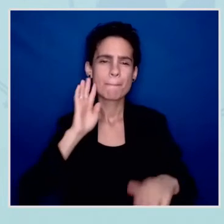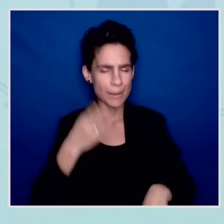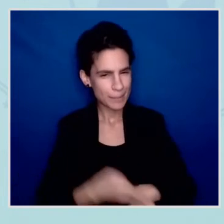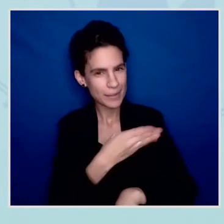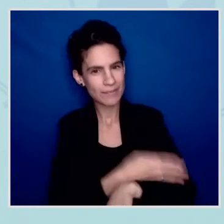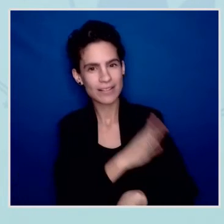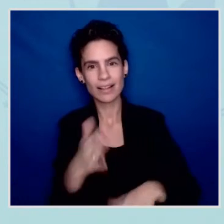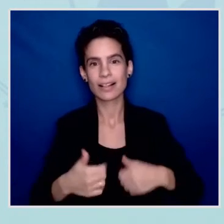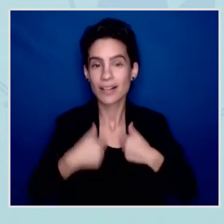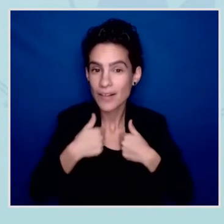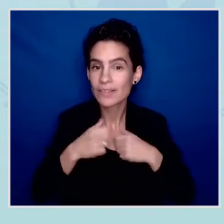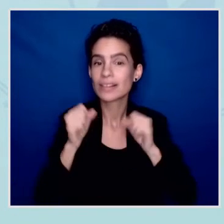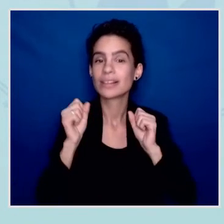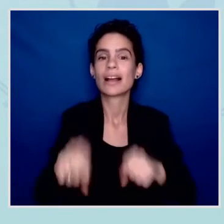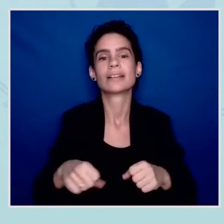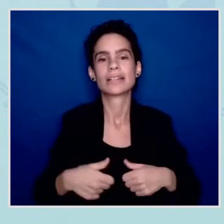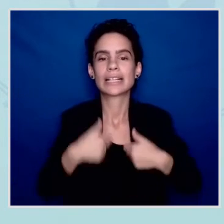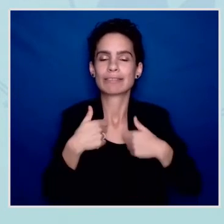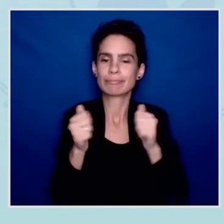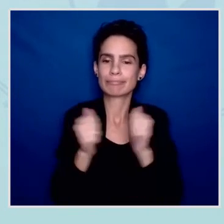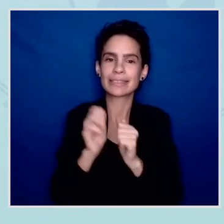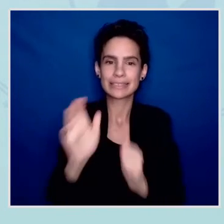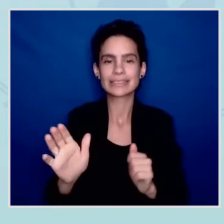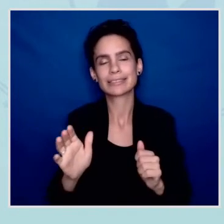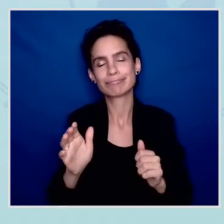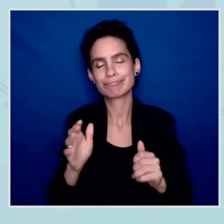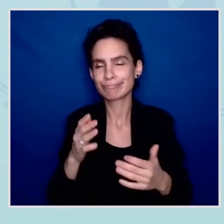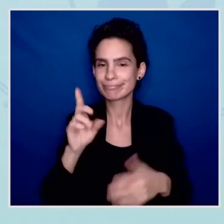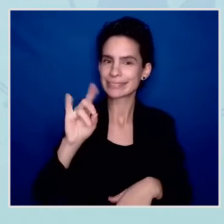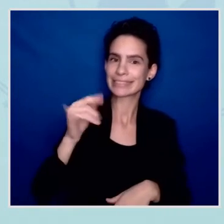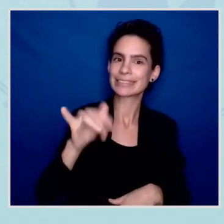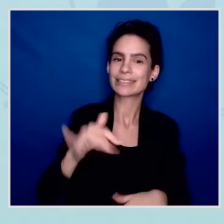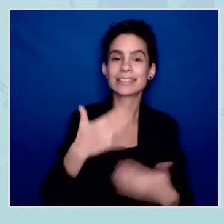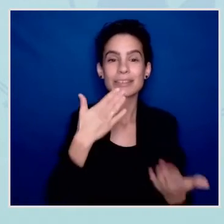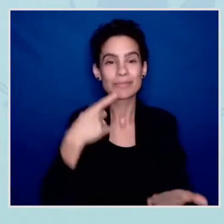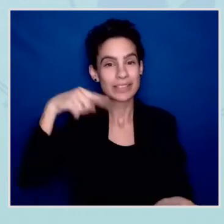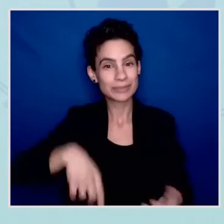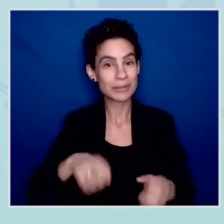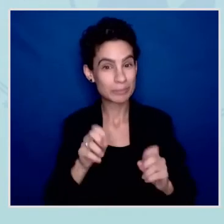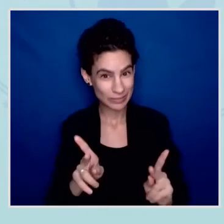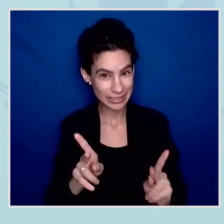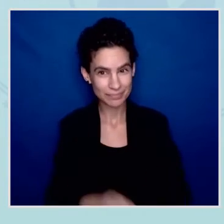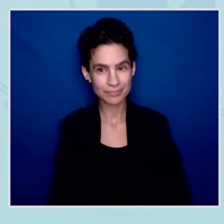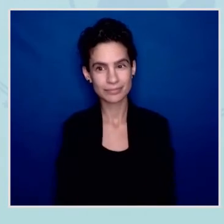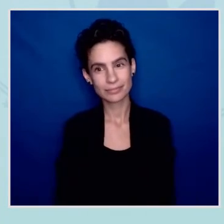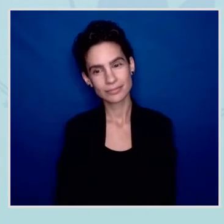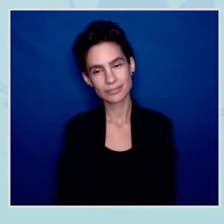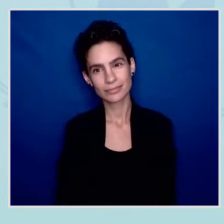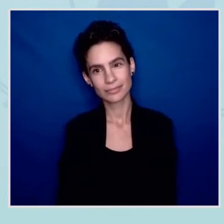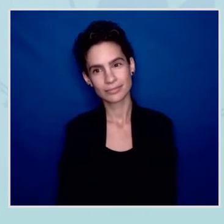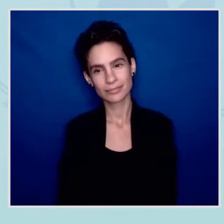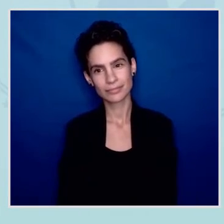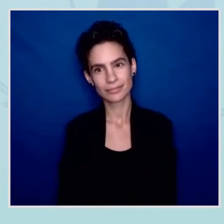EXISTENTIAL THREAT OF CLIMATE CHANGE WITH AMERICAN JOBS AND INGENUITY, WITH YOUR LEADERSHIP, I KNOW THIS ADMINISTRATION WILL PROVIDE THE AMERICAN PEOPLE THE SUPPORT THEY NEED TO THRIVE IN THE